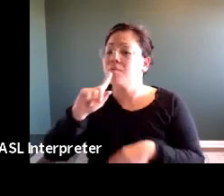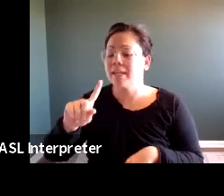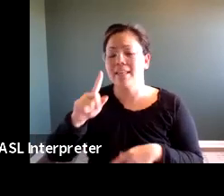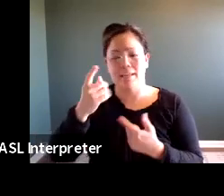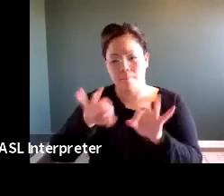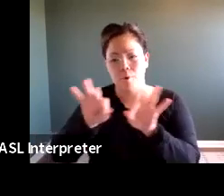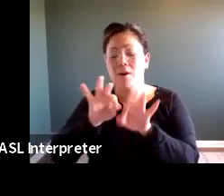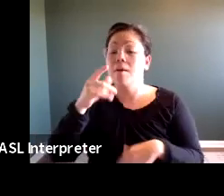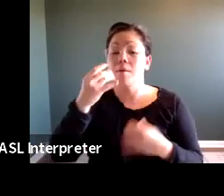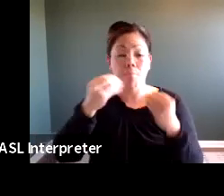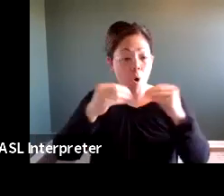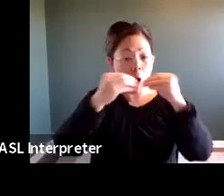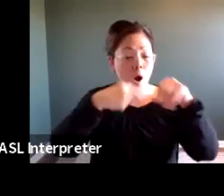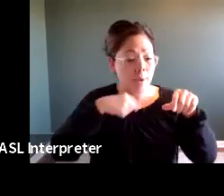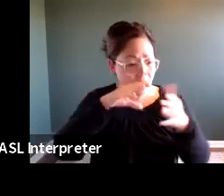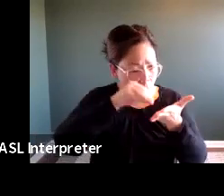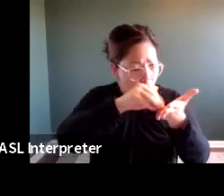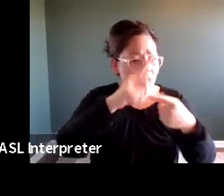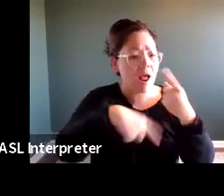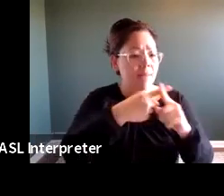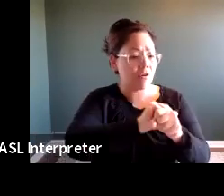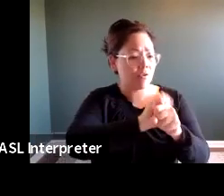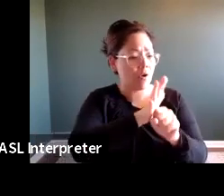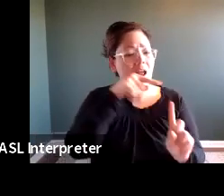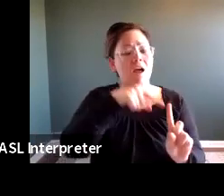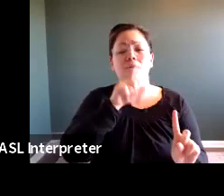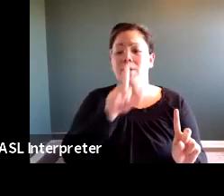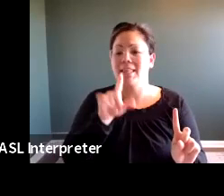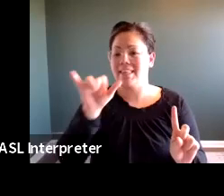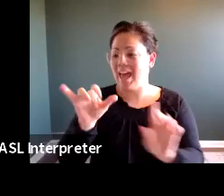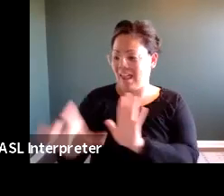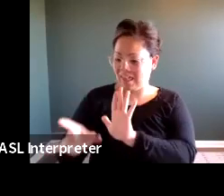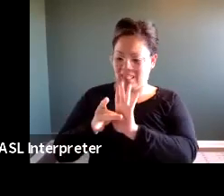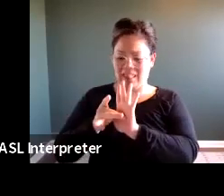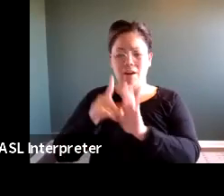The more and more we learn about this virus, it really is the droplets. So the speaking, you know, breathing it in, coughing